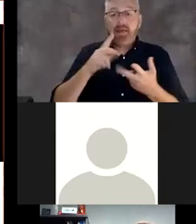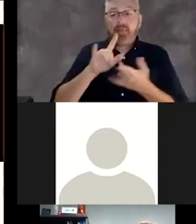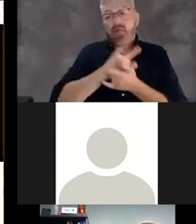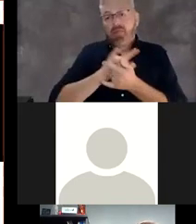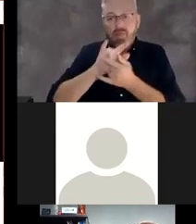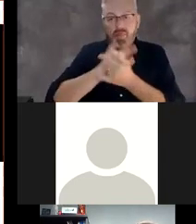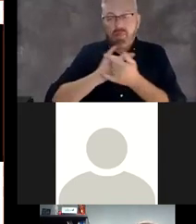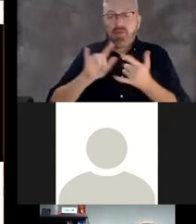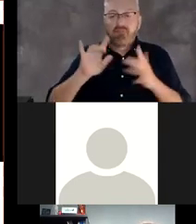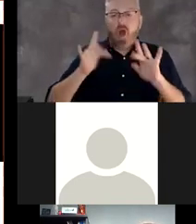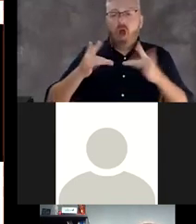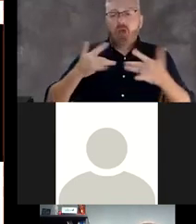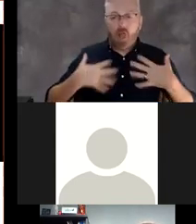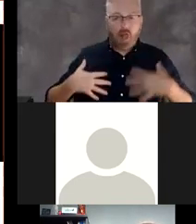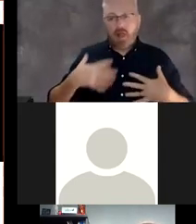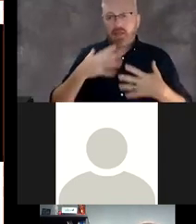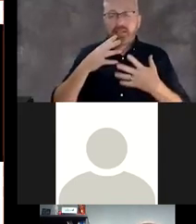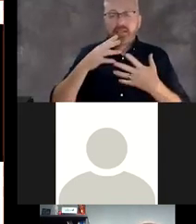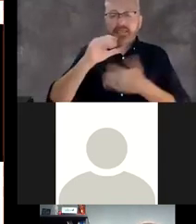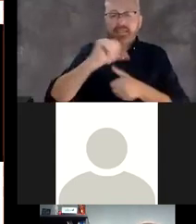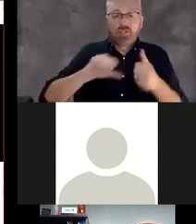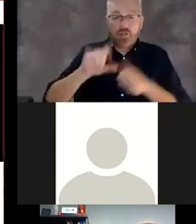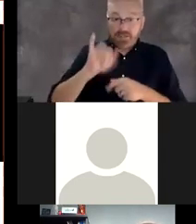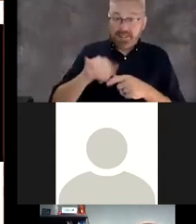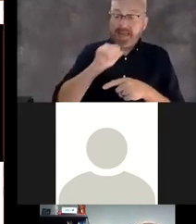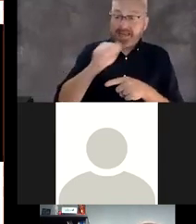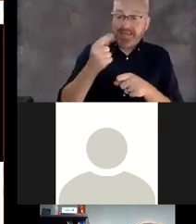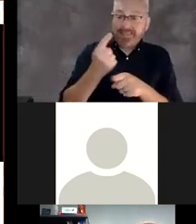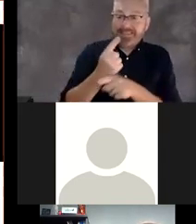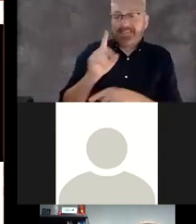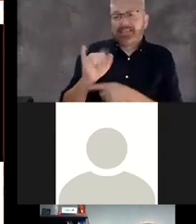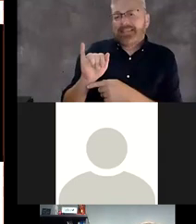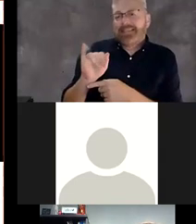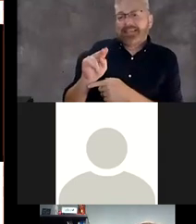HAS JAMIE COMMITTED THE CRIME OF INDECENT CONTACT WITH A CHILD?